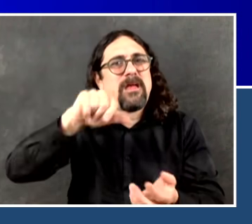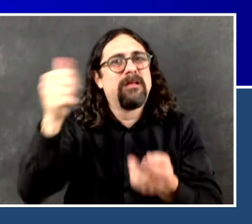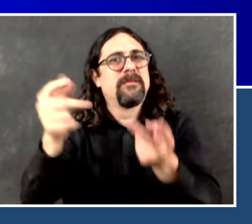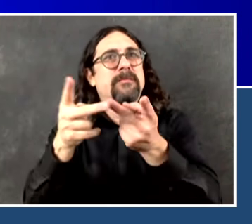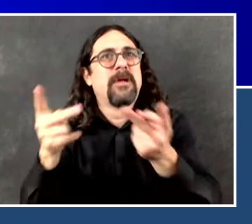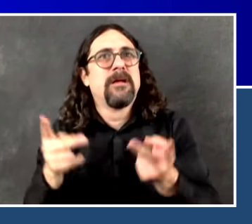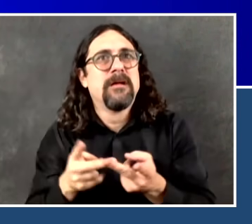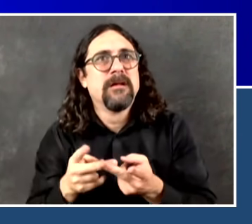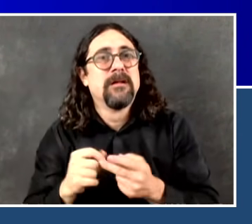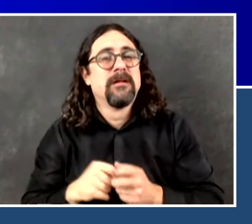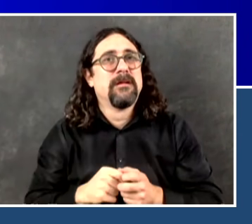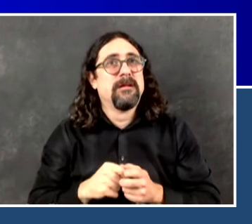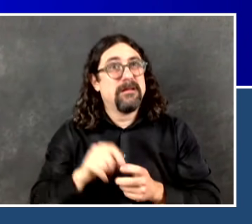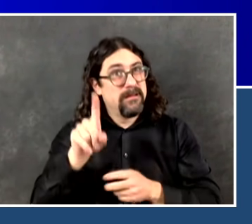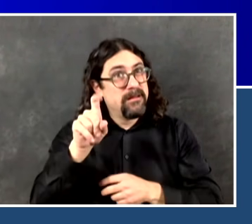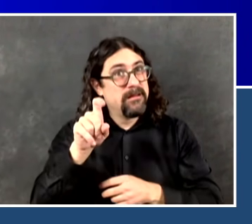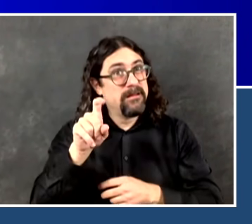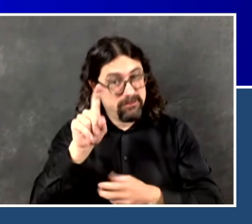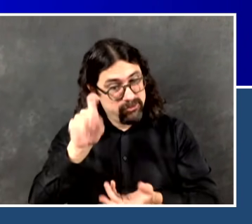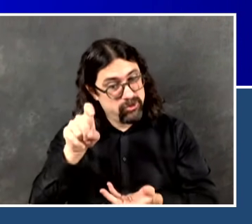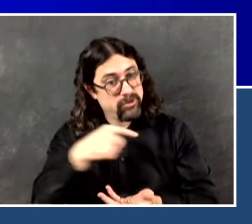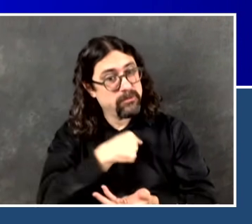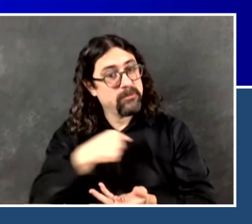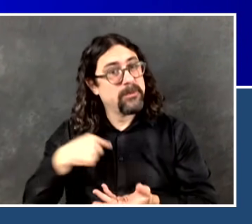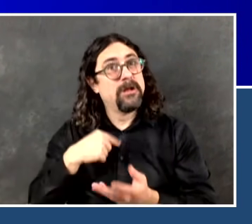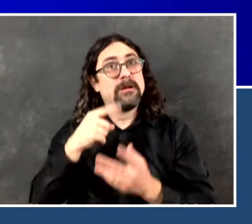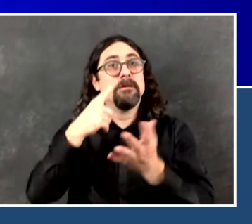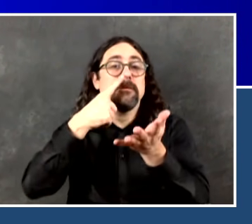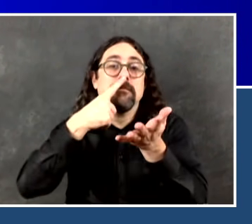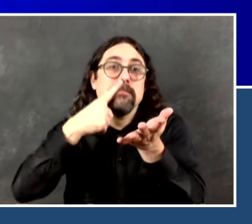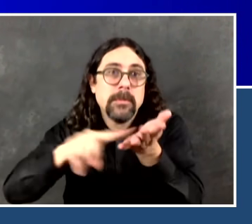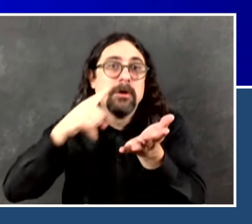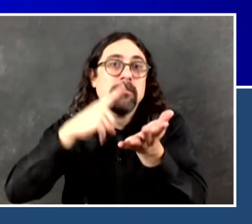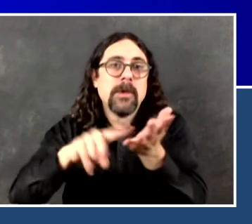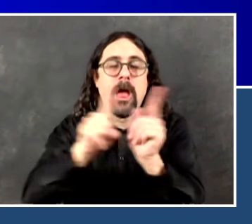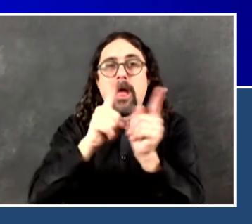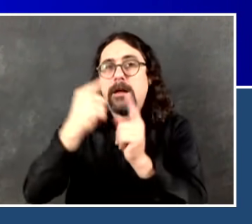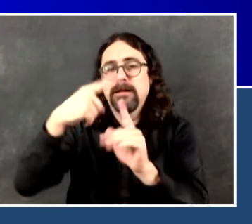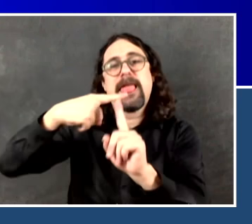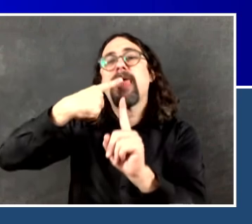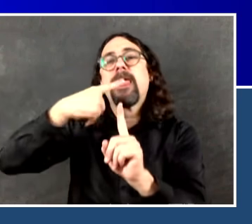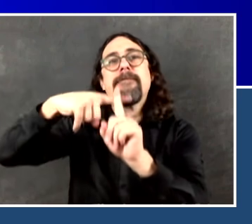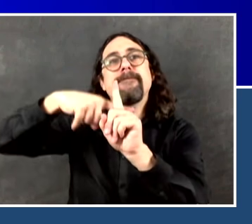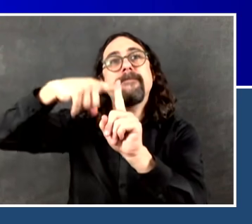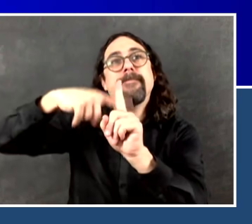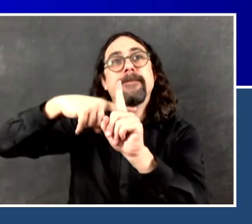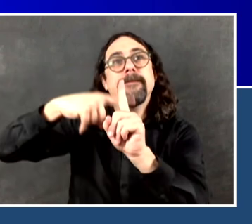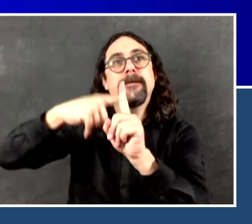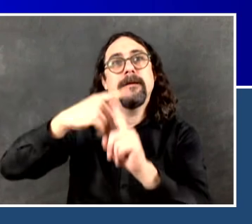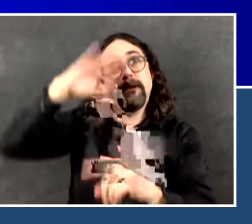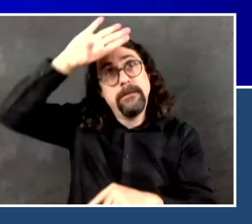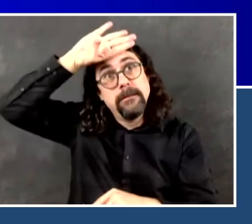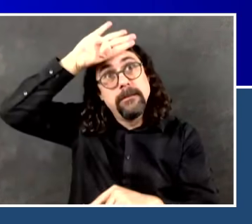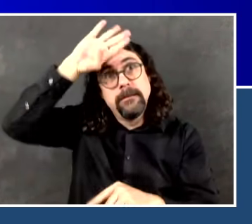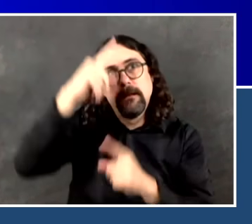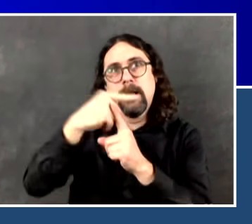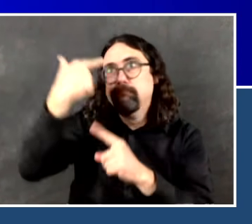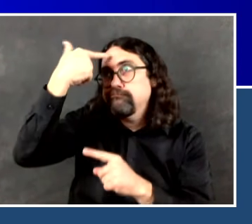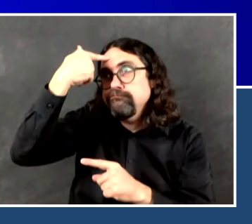IN THE BLANKS. HOW MUCH WILL WE BE DOING SYMPTOM CHECKS OR TEMPERATURE CHECKS ON A